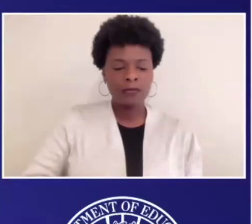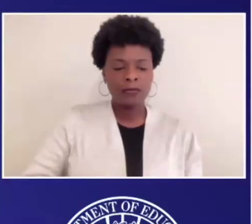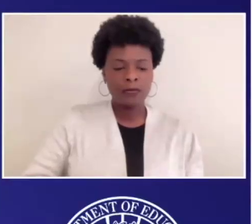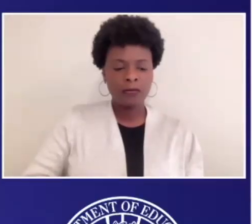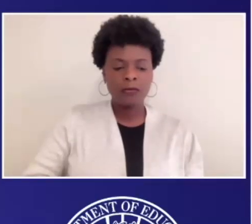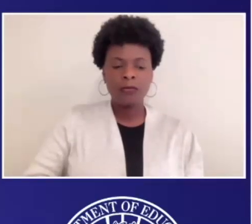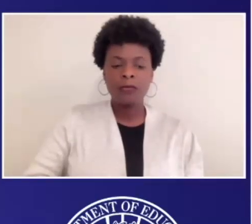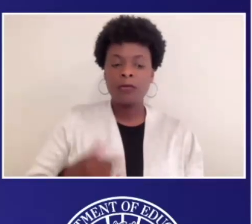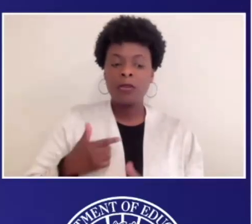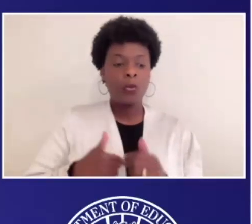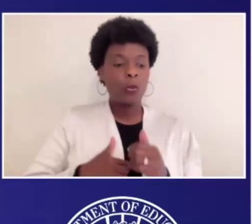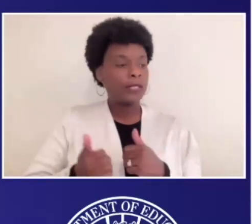We submitted it on October 10th.